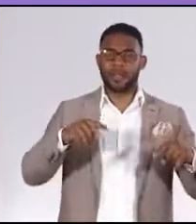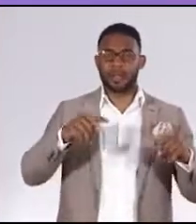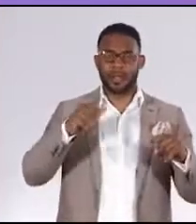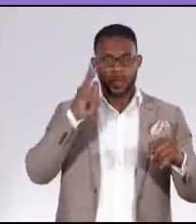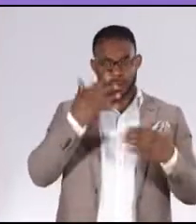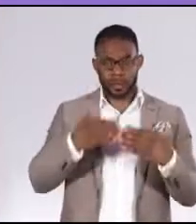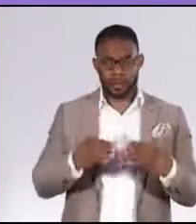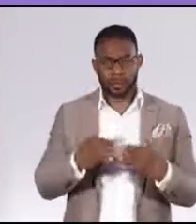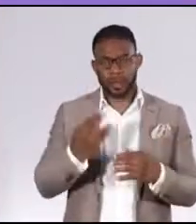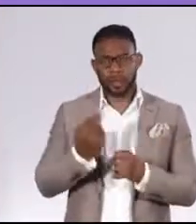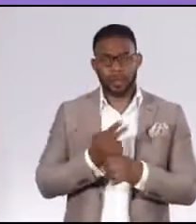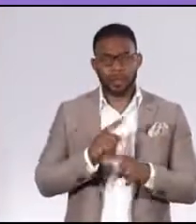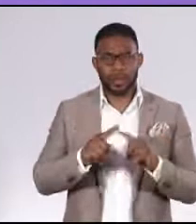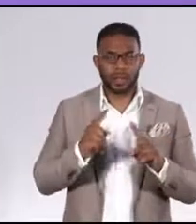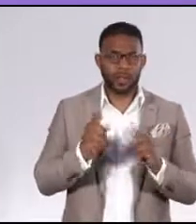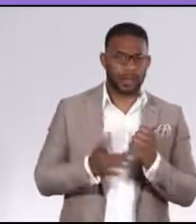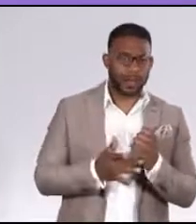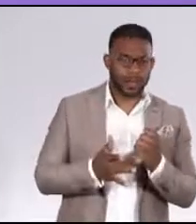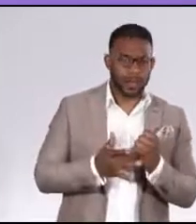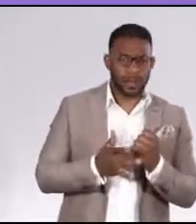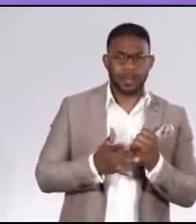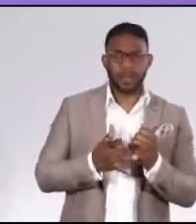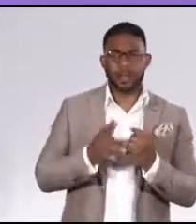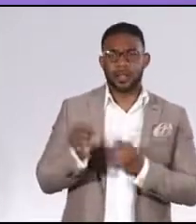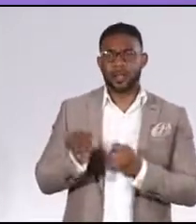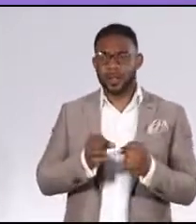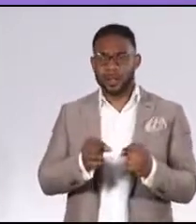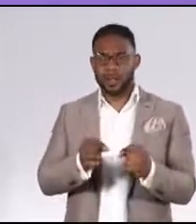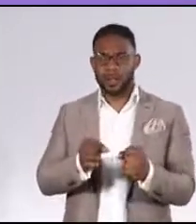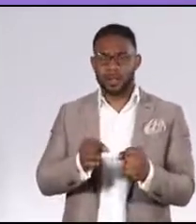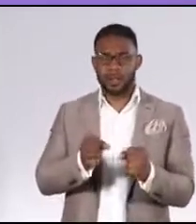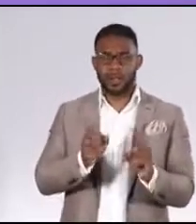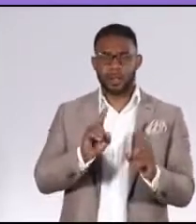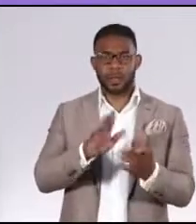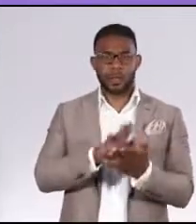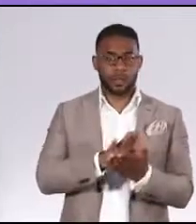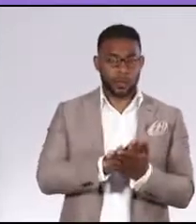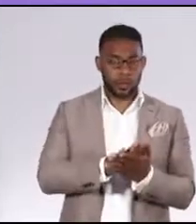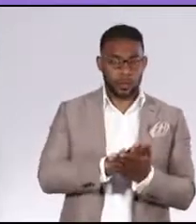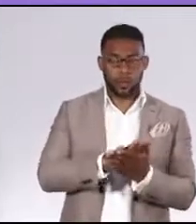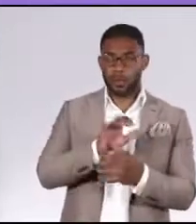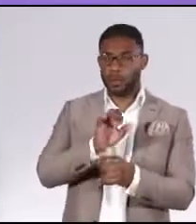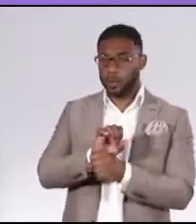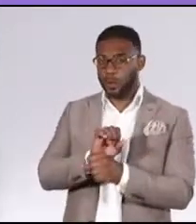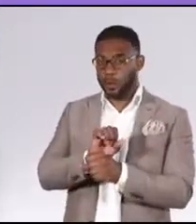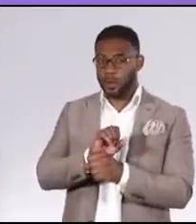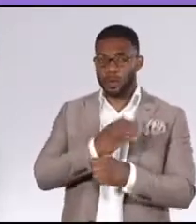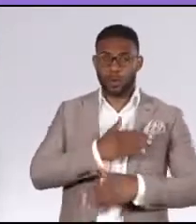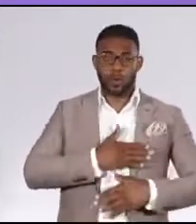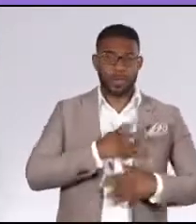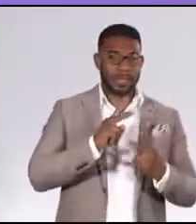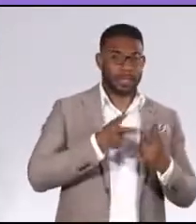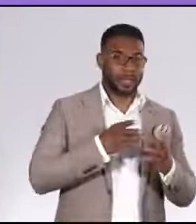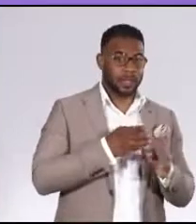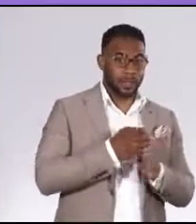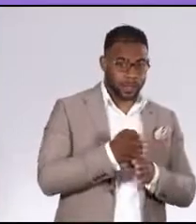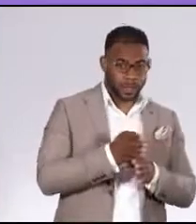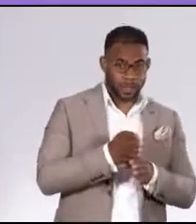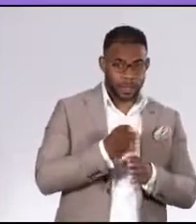using different technologies and strategies to go to school work, enjoy second careers, a retirement life,